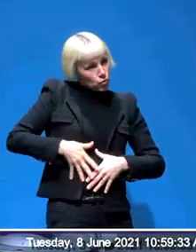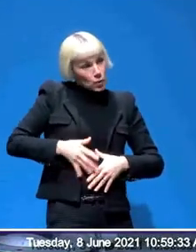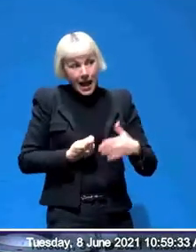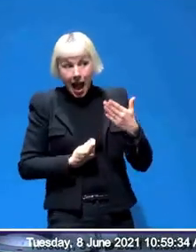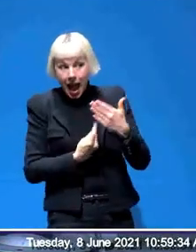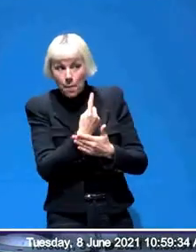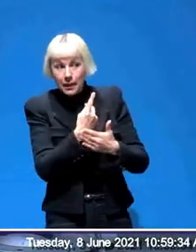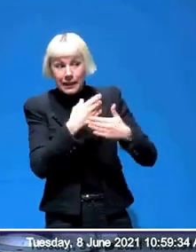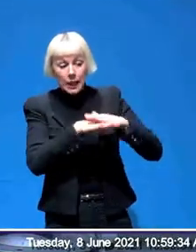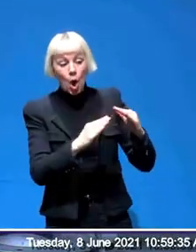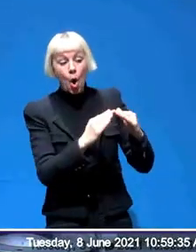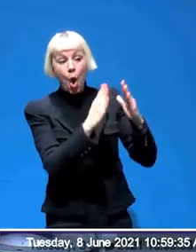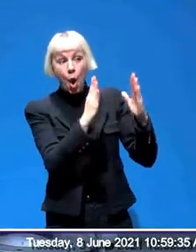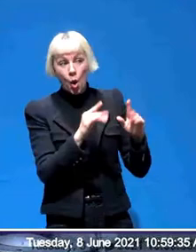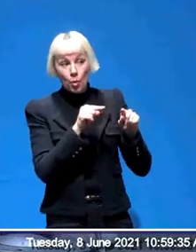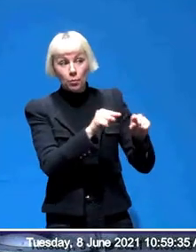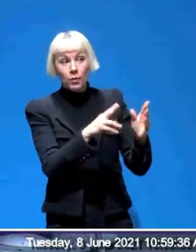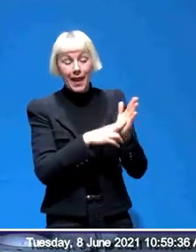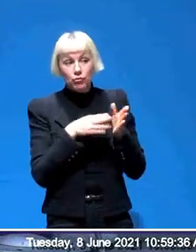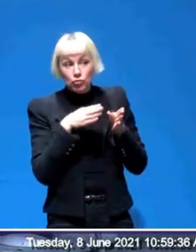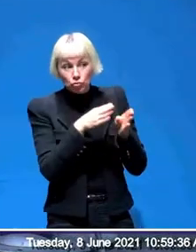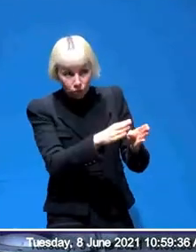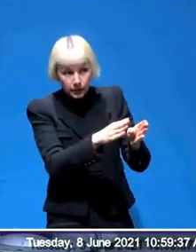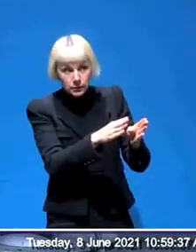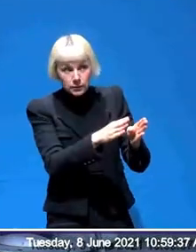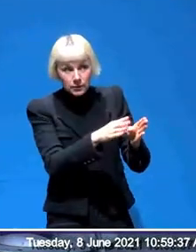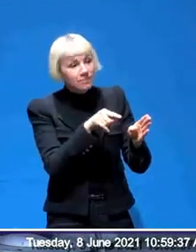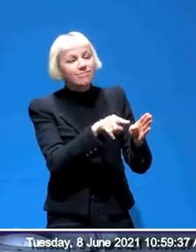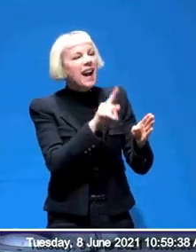the home, that was not something that could be reported to the